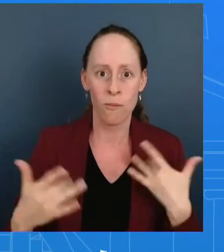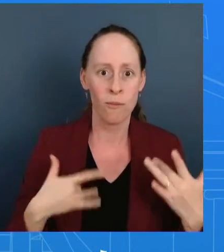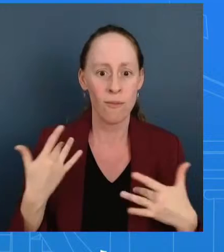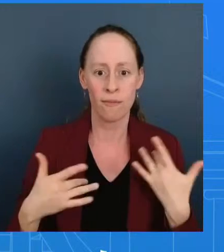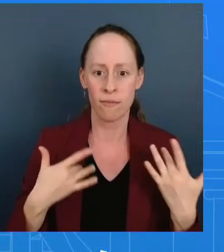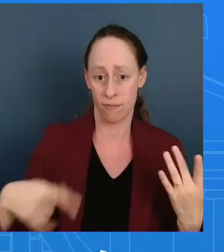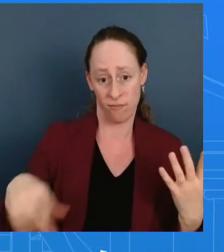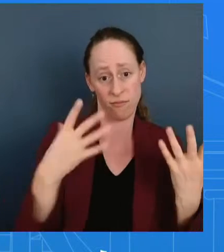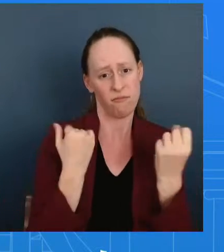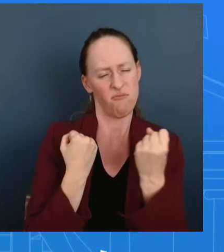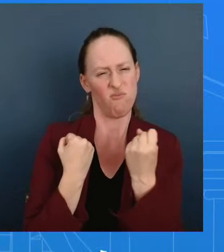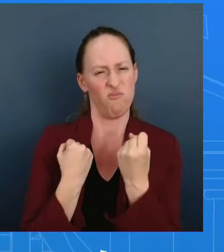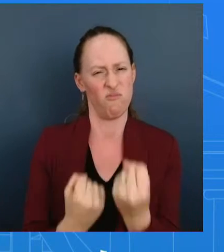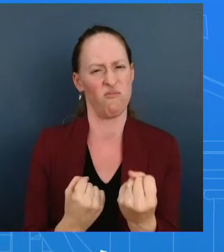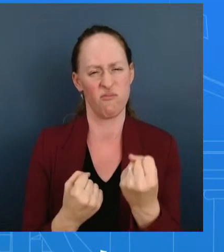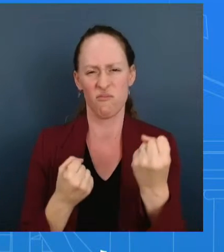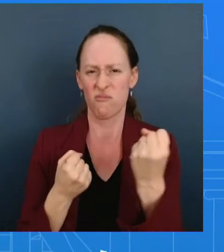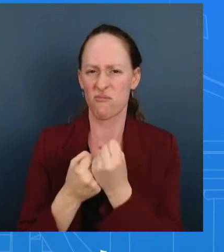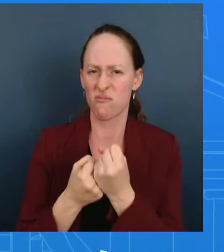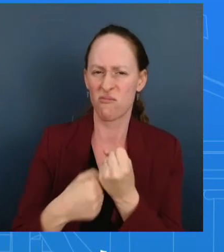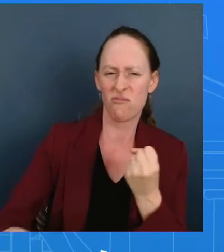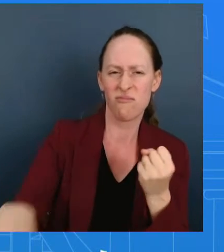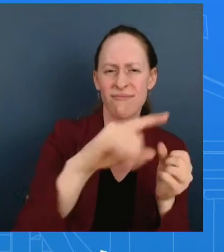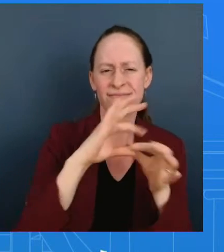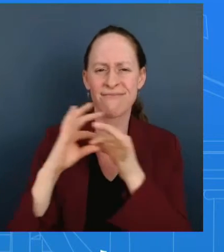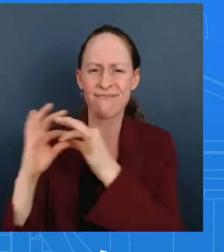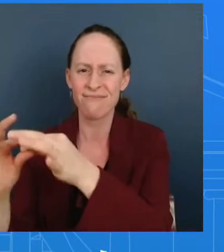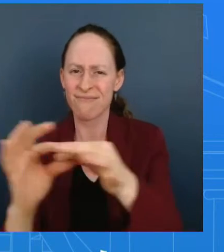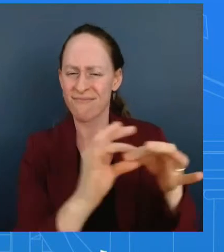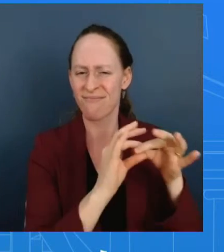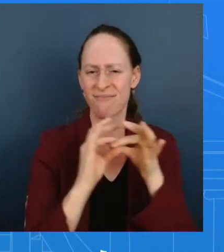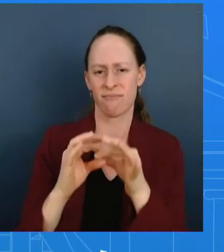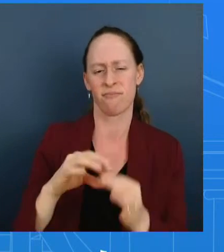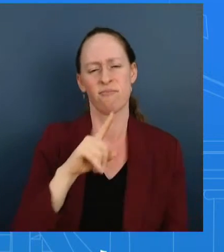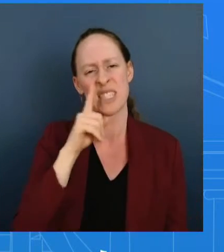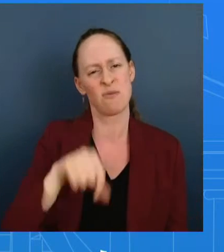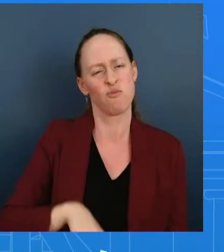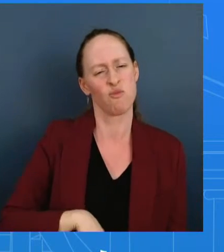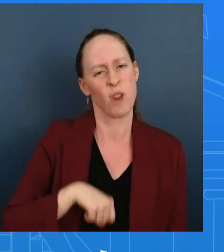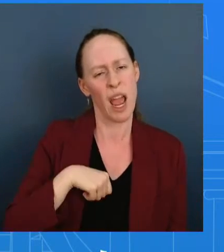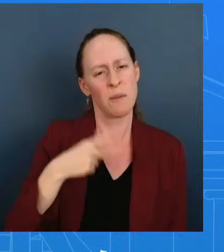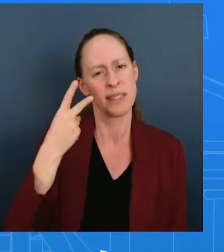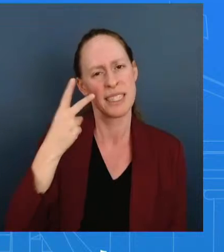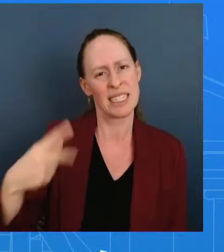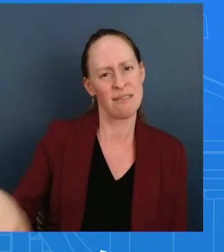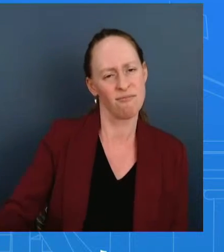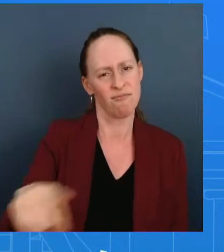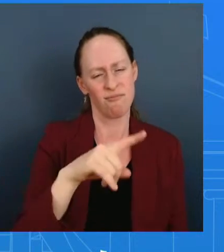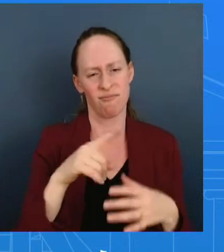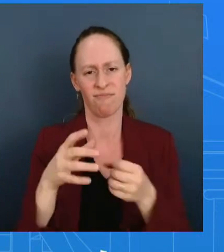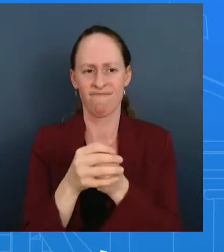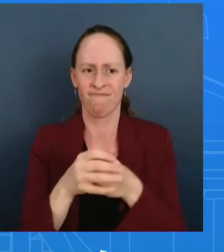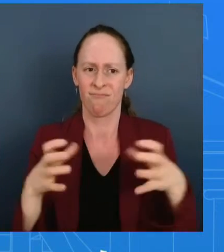very proud to have worked to strengthen it and also expand it. So, with that, the admiral from the National Security Council